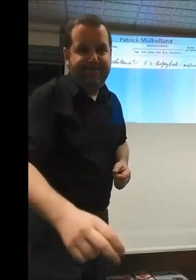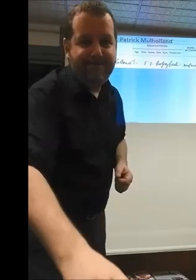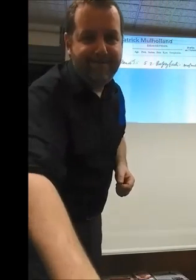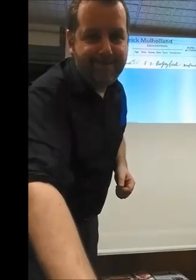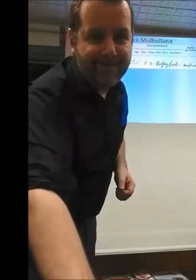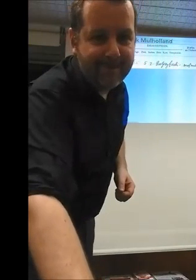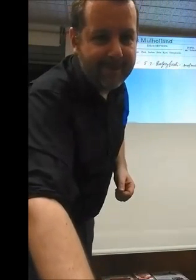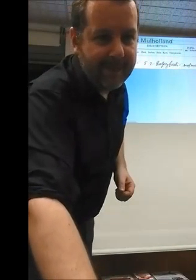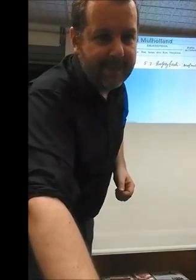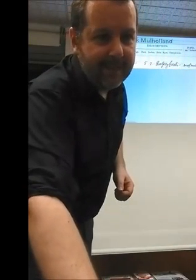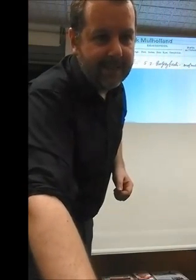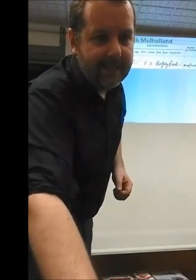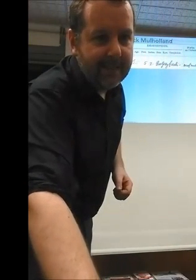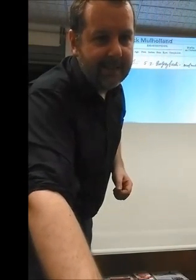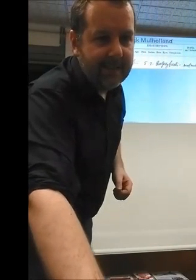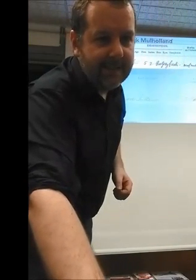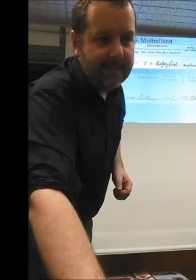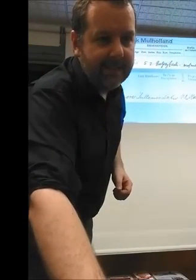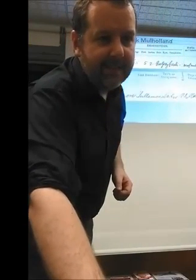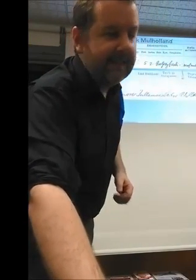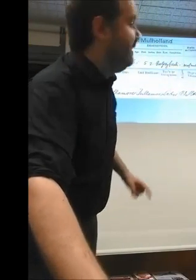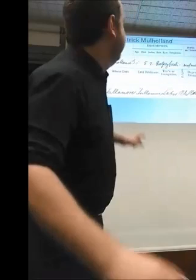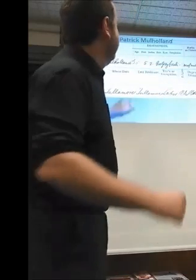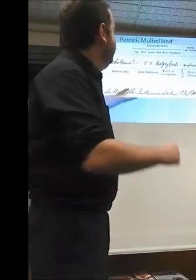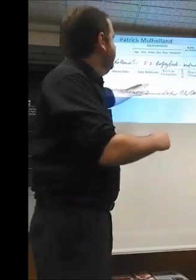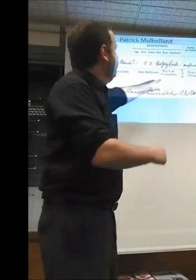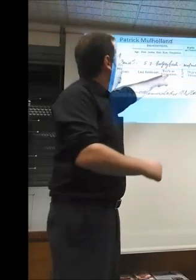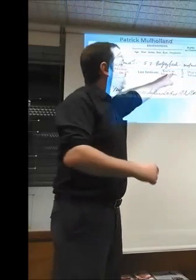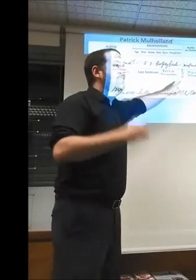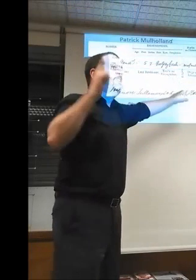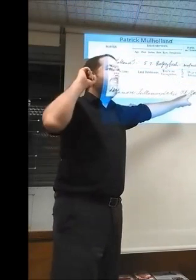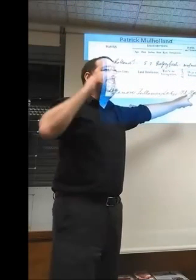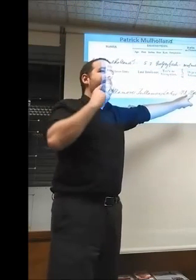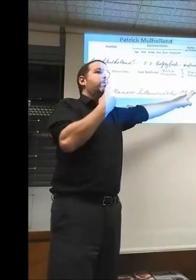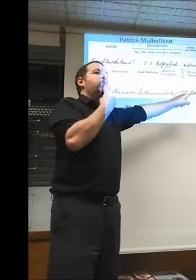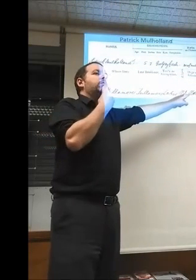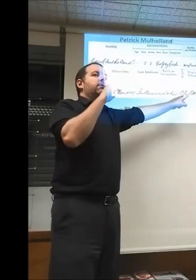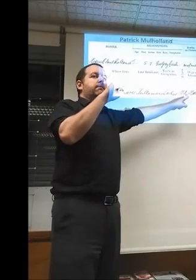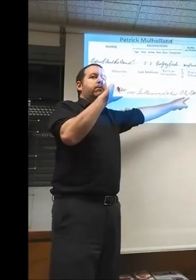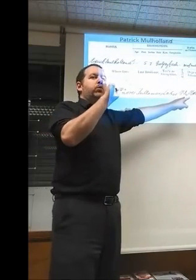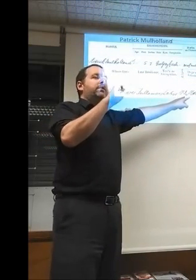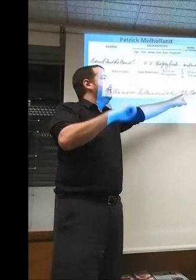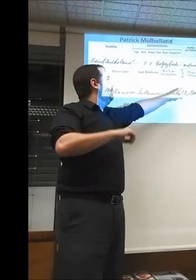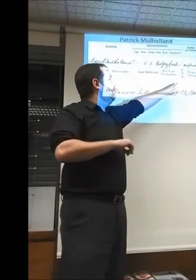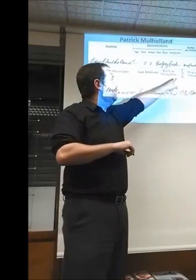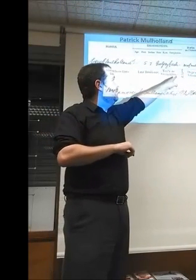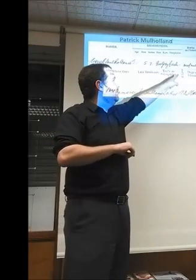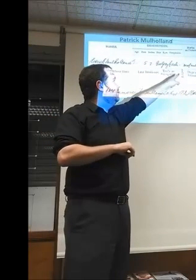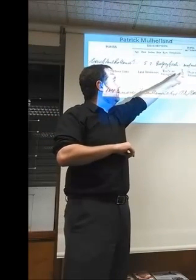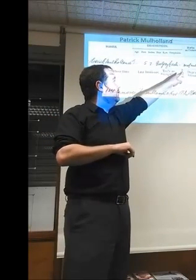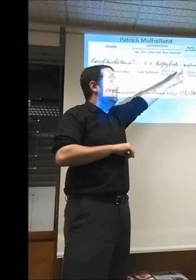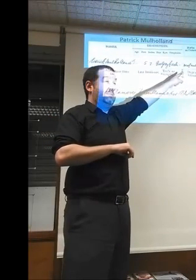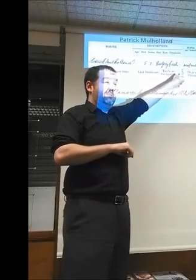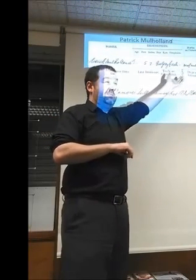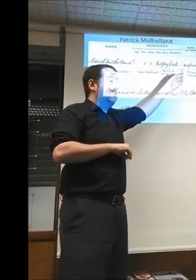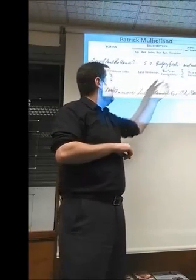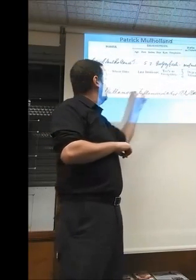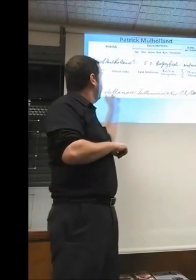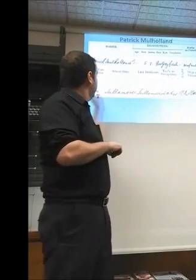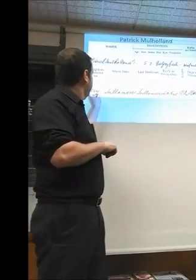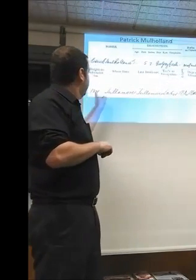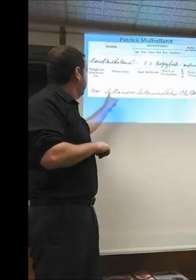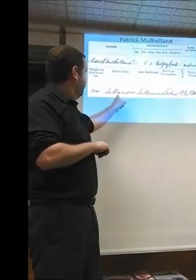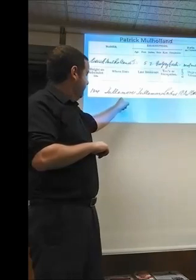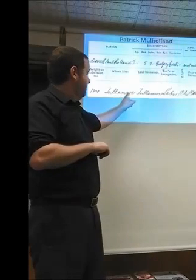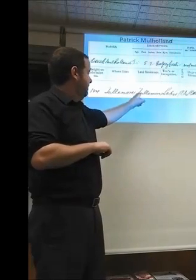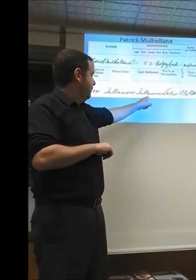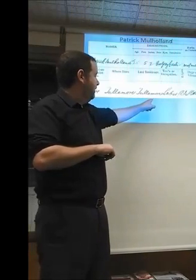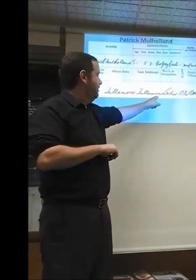He could read and write, and we think that maybe he was educated in Claremont, the protestant